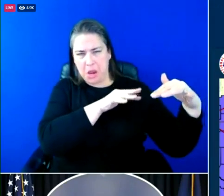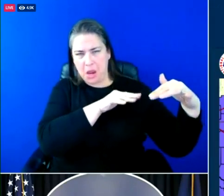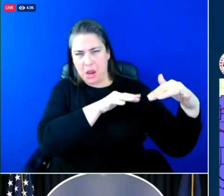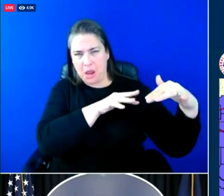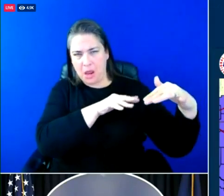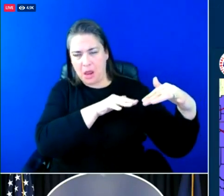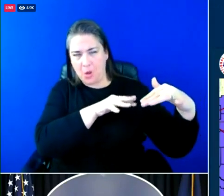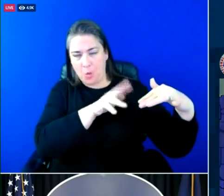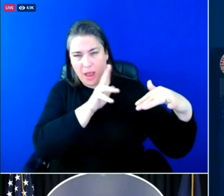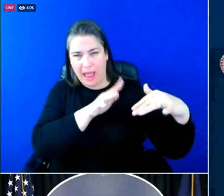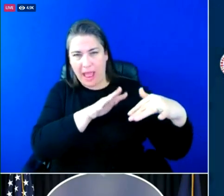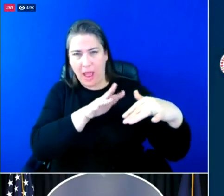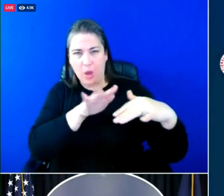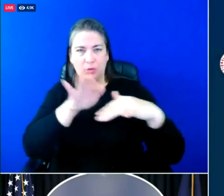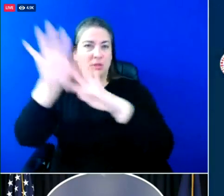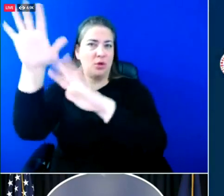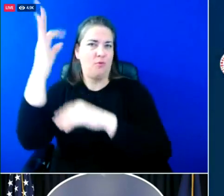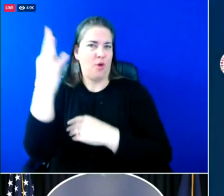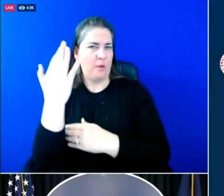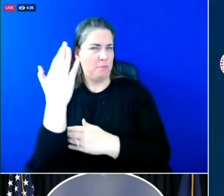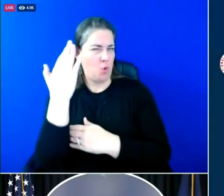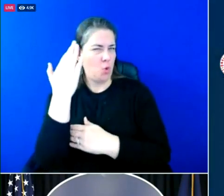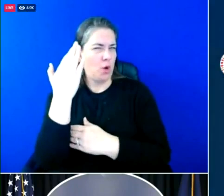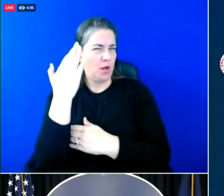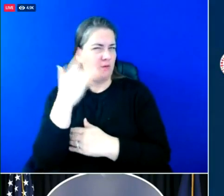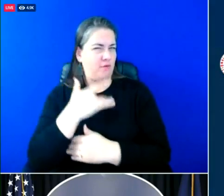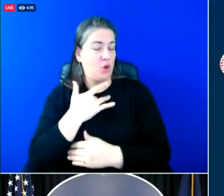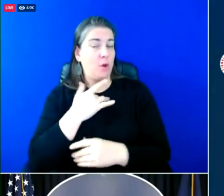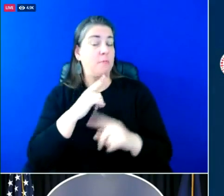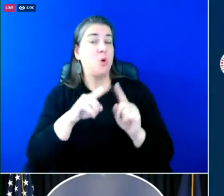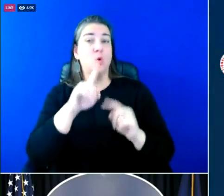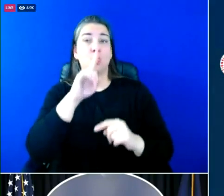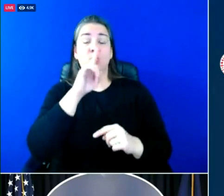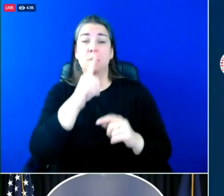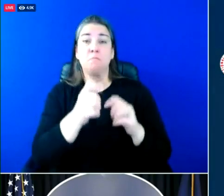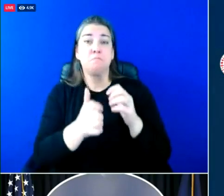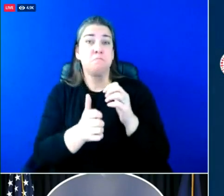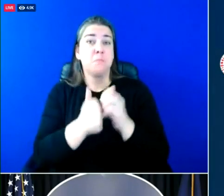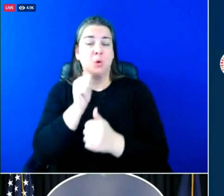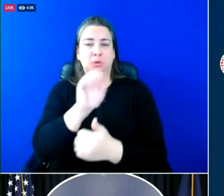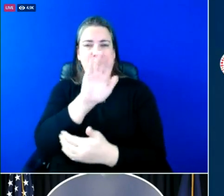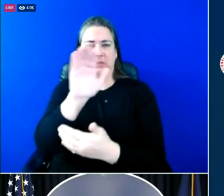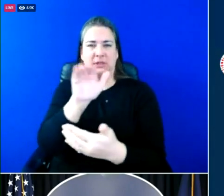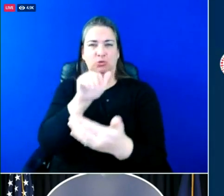said, the greatest impact will be in central and southern Kentucky, and it